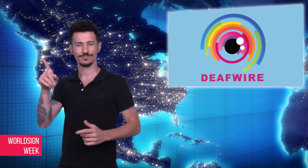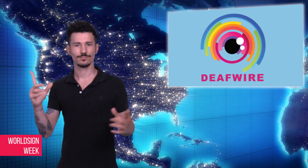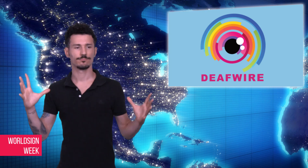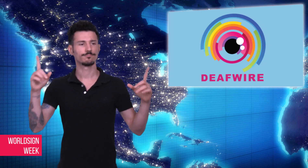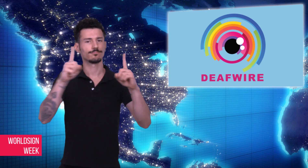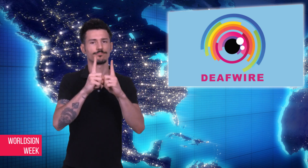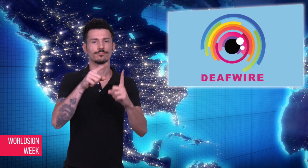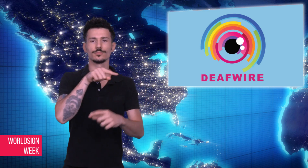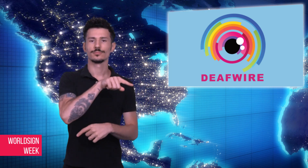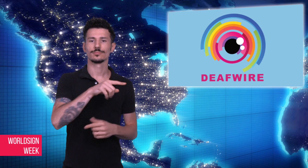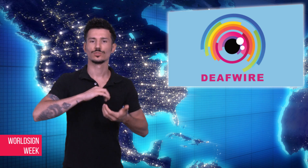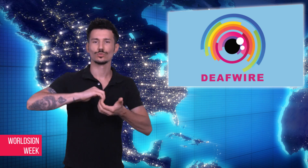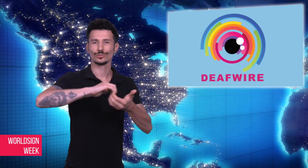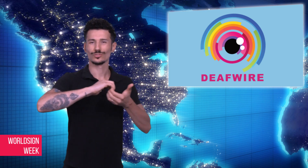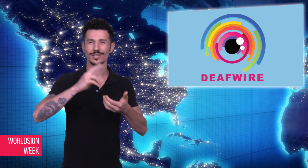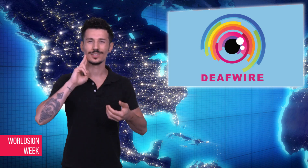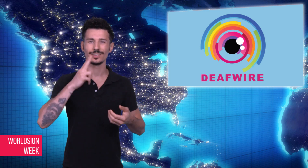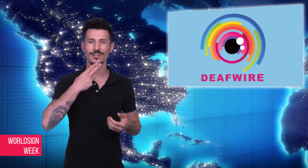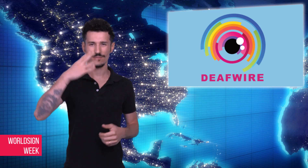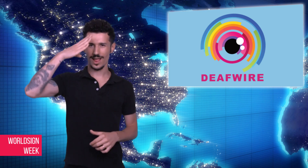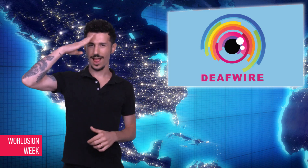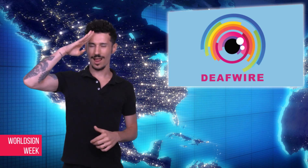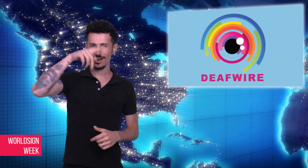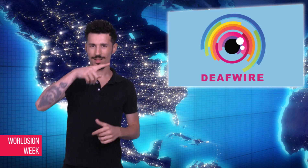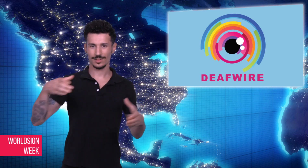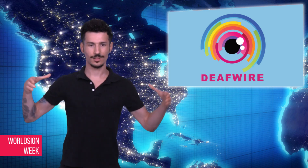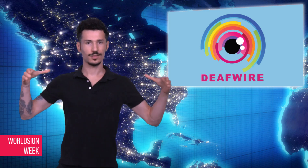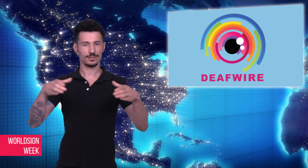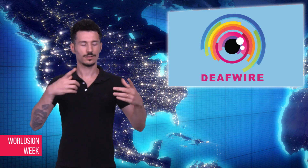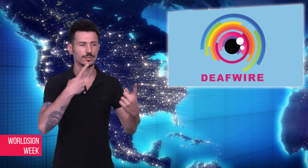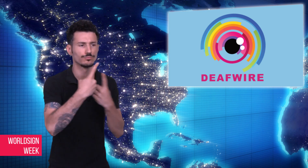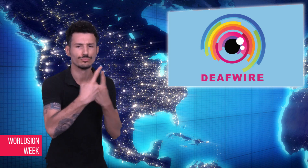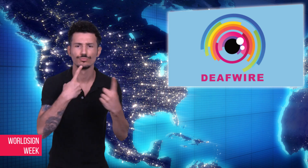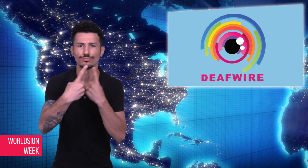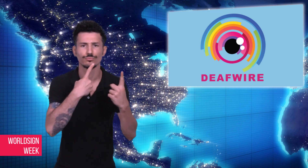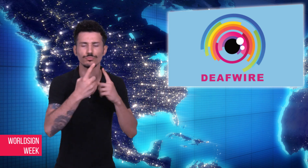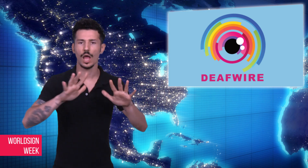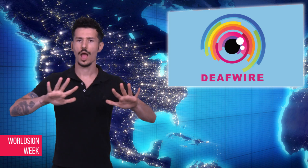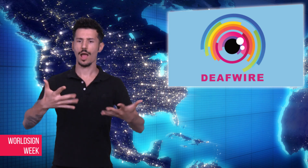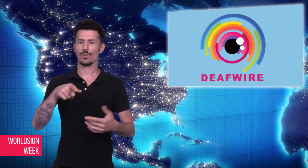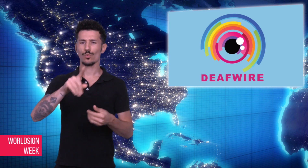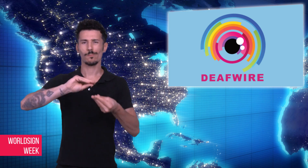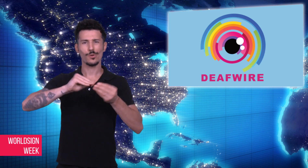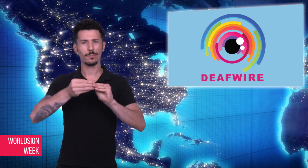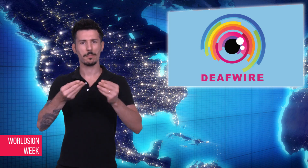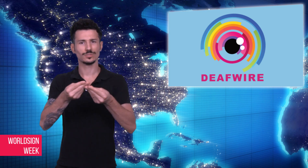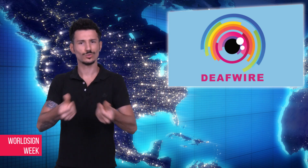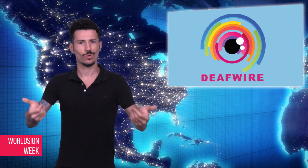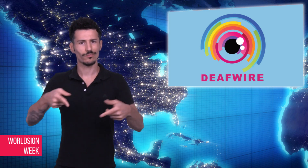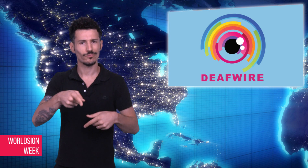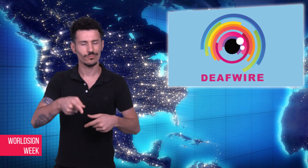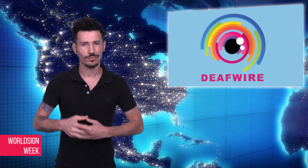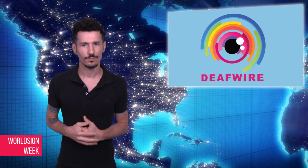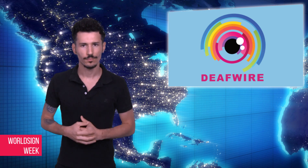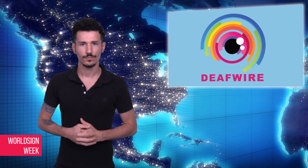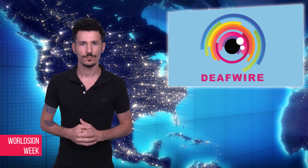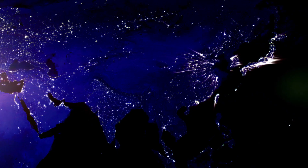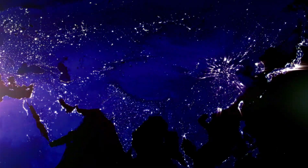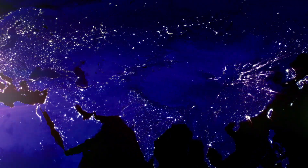discuss this matter further.